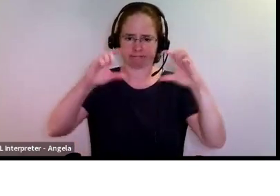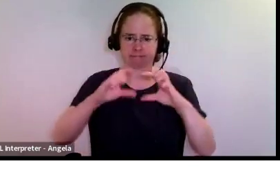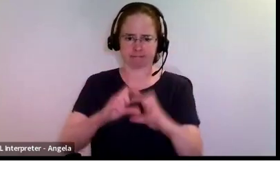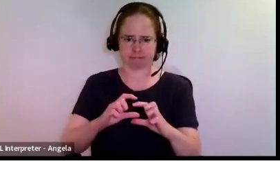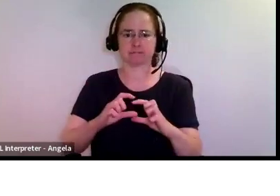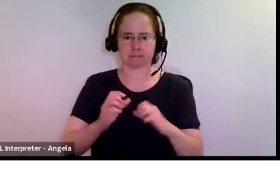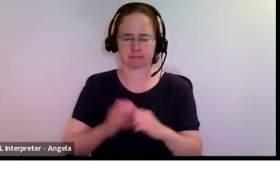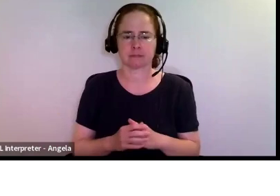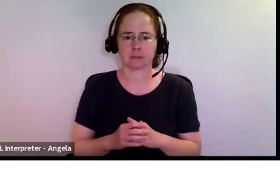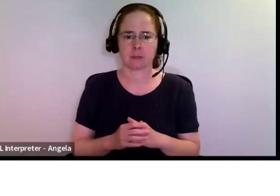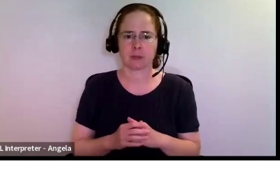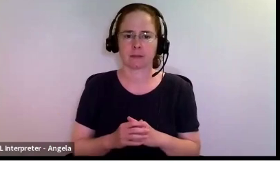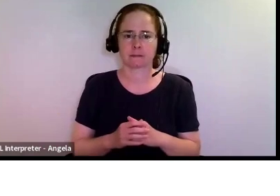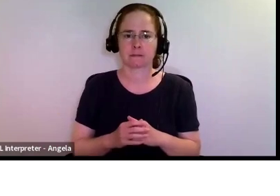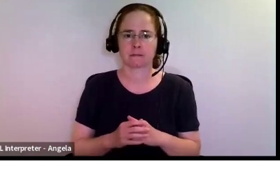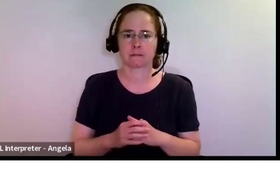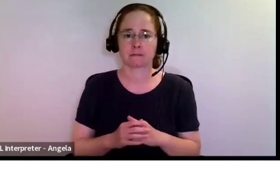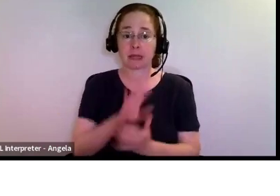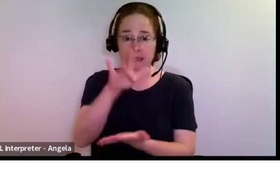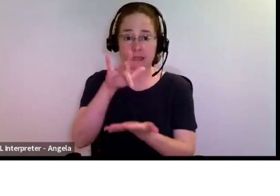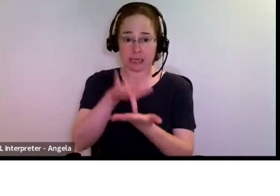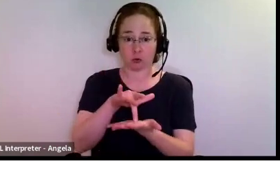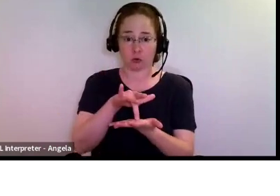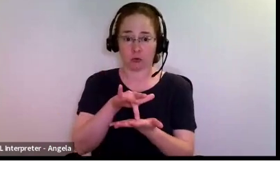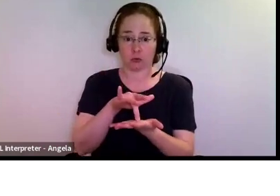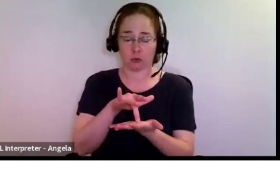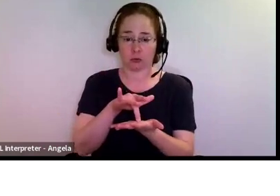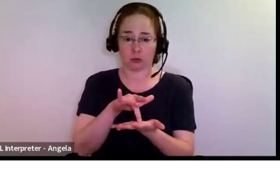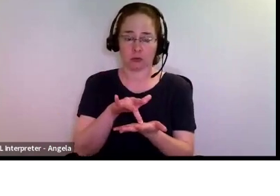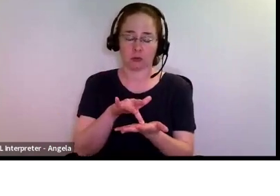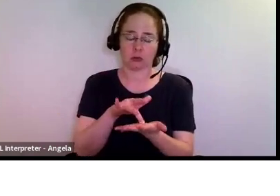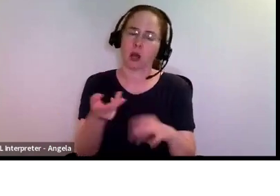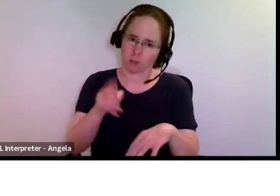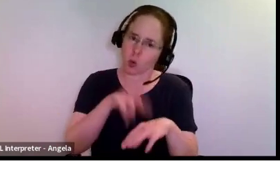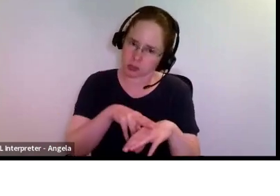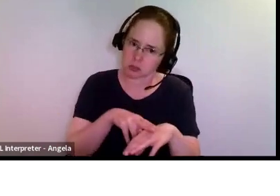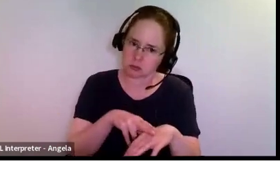effort, and at the center there, of course, is individual